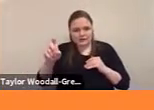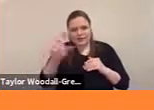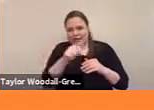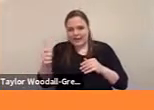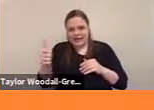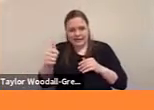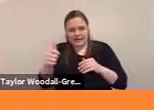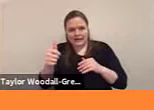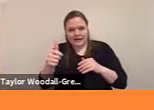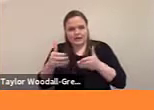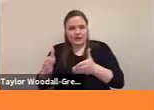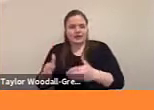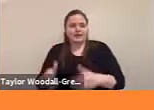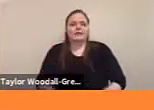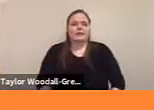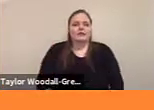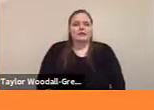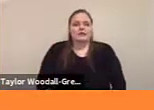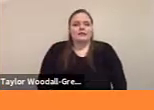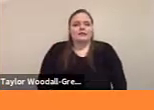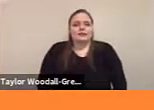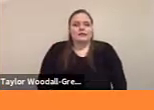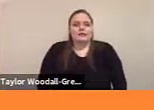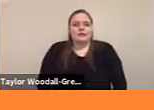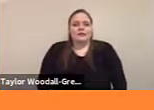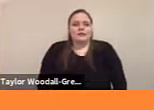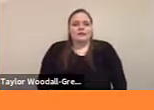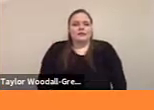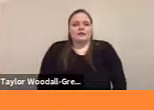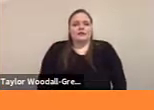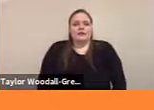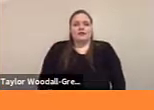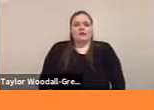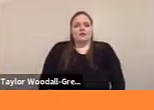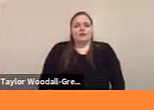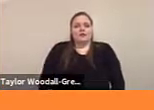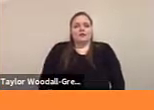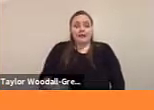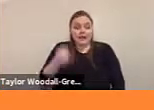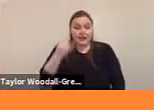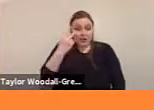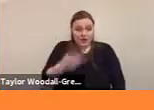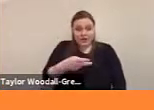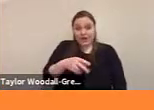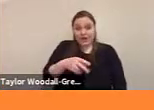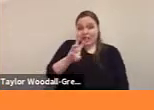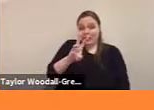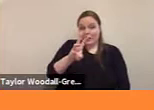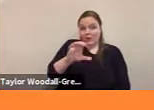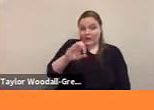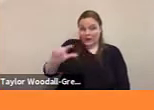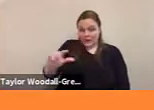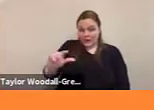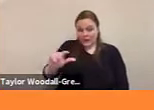Now, if you're looking to adhere to WCAG AAA, the strictest level of conformance, and that's rare,